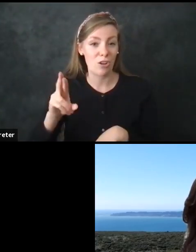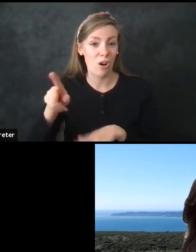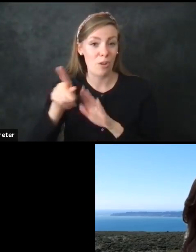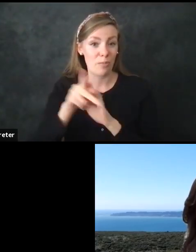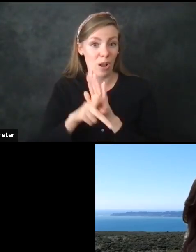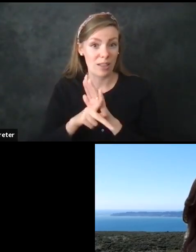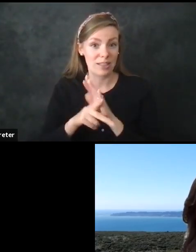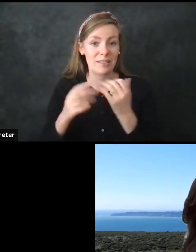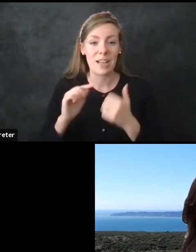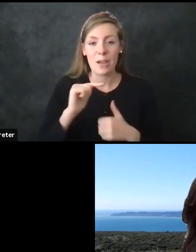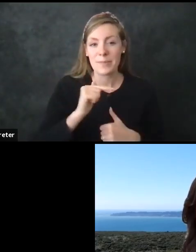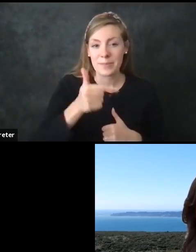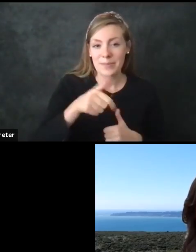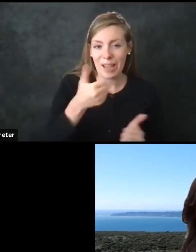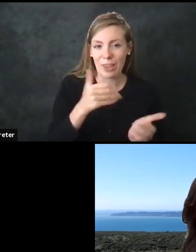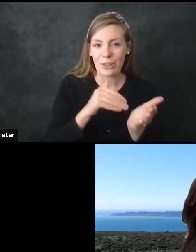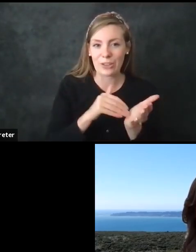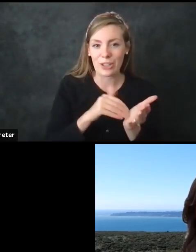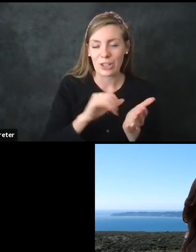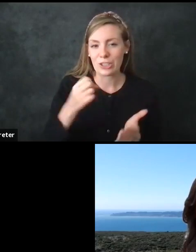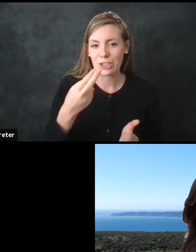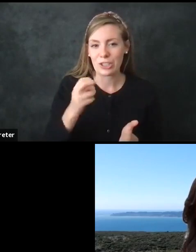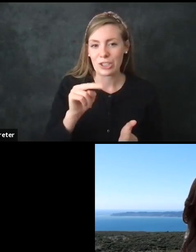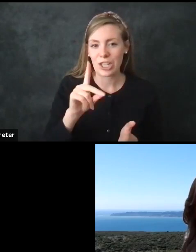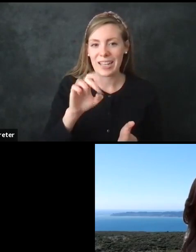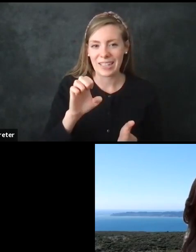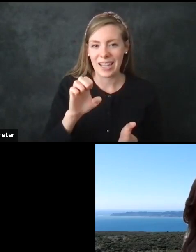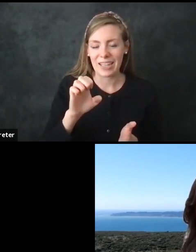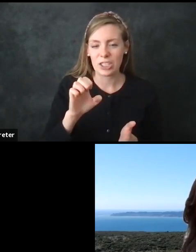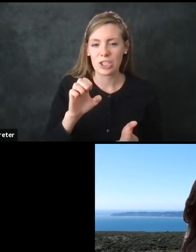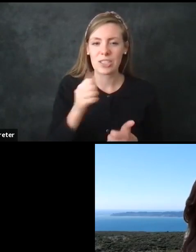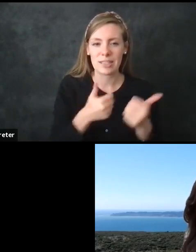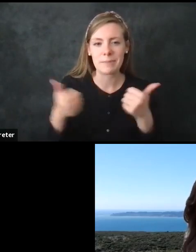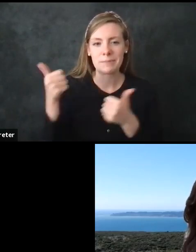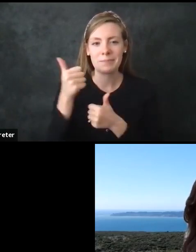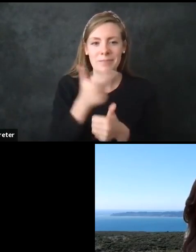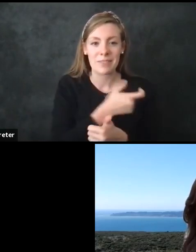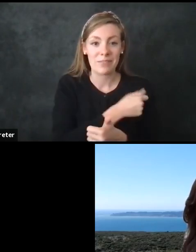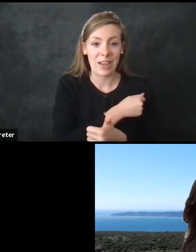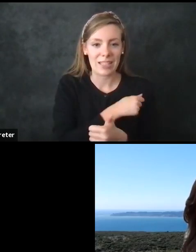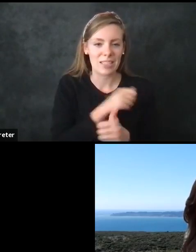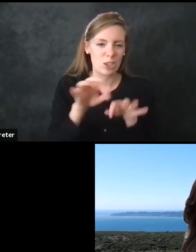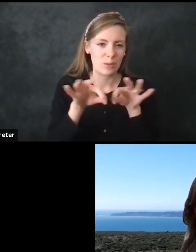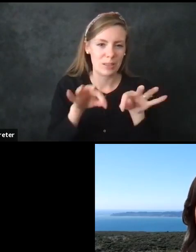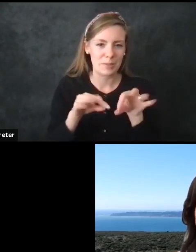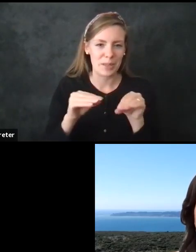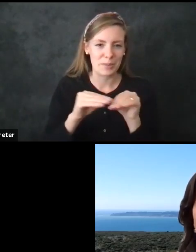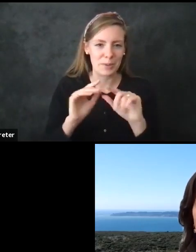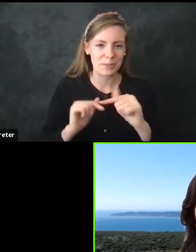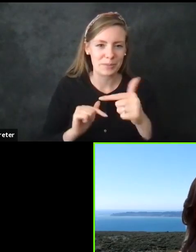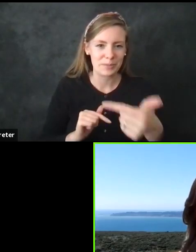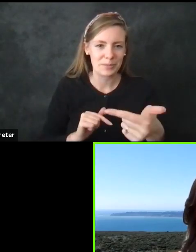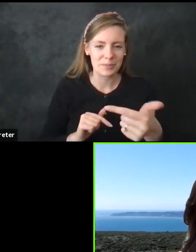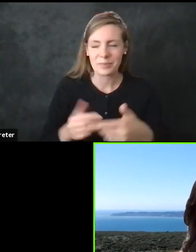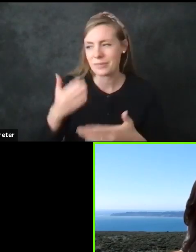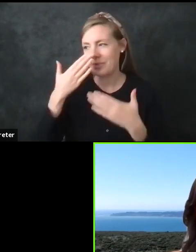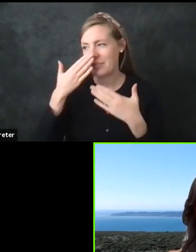Erlin Sunday Sonoma Candy's vaccine chief for more on the vaccine campaign. Thank you, Dr. Mase.